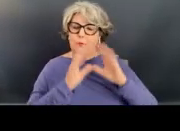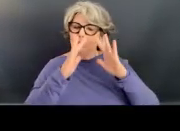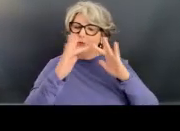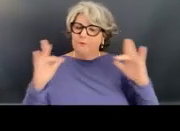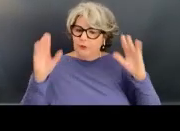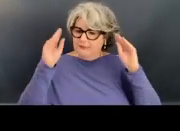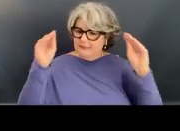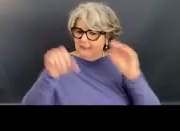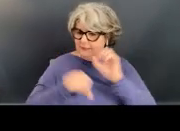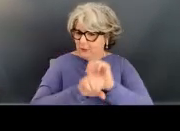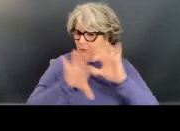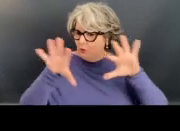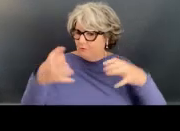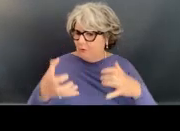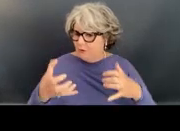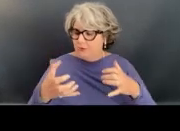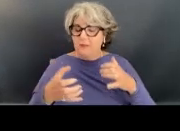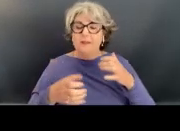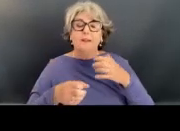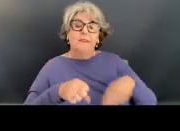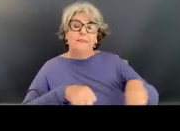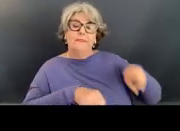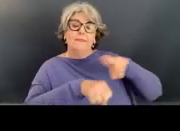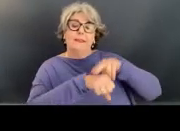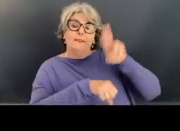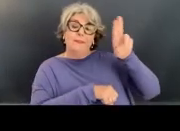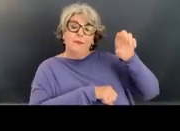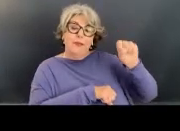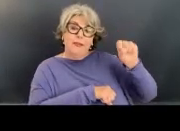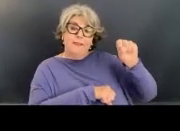teaching workforce than the national norm, with 42% of